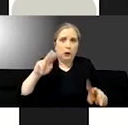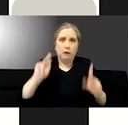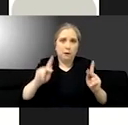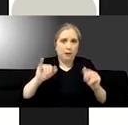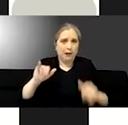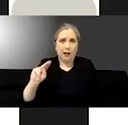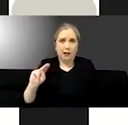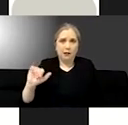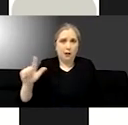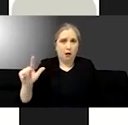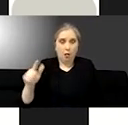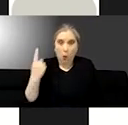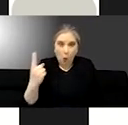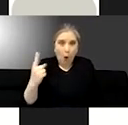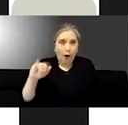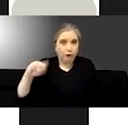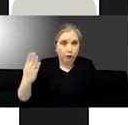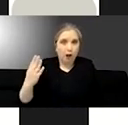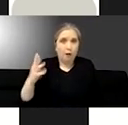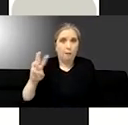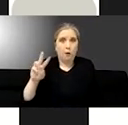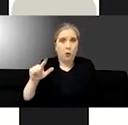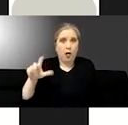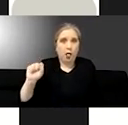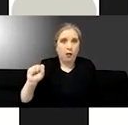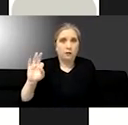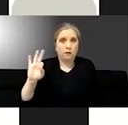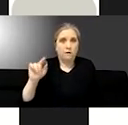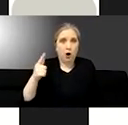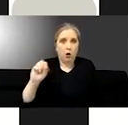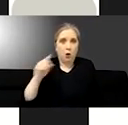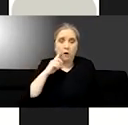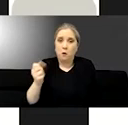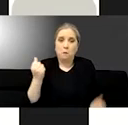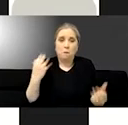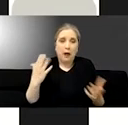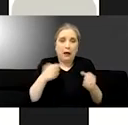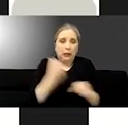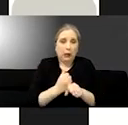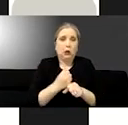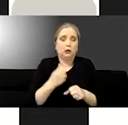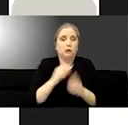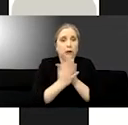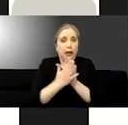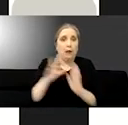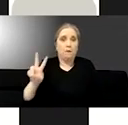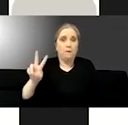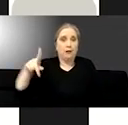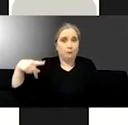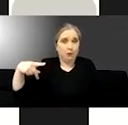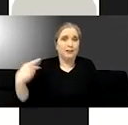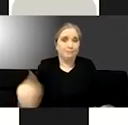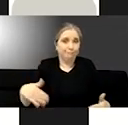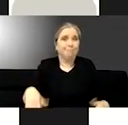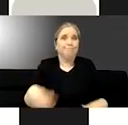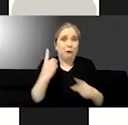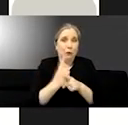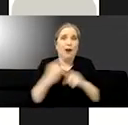Yes, but I mean, he moved up within the organization, and he had the skills that he had, which continued to improve and were used within the company. But he didn't go from company A to company B. He was never an independent contractor.